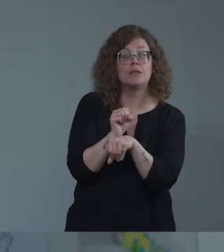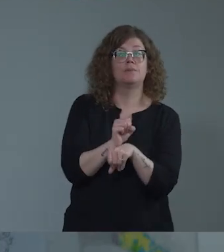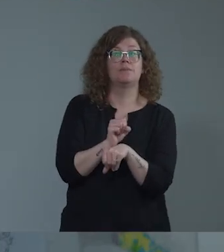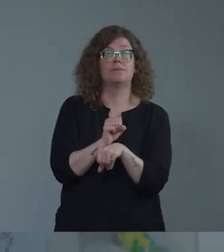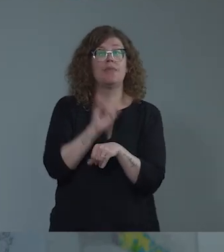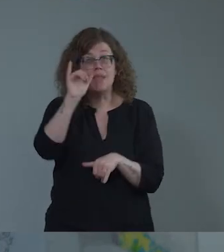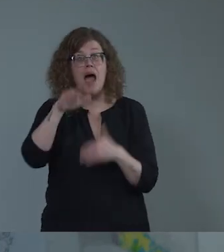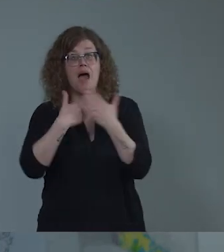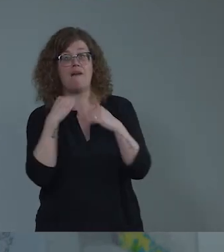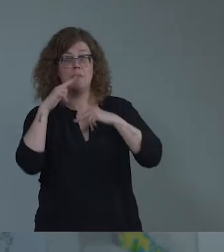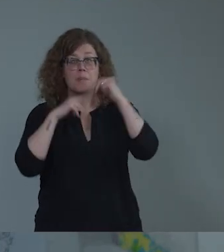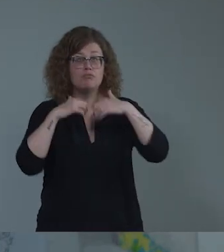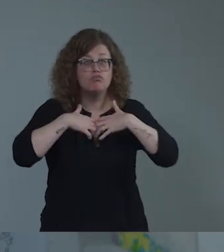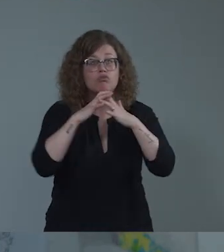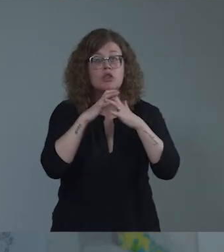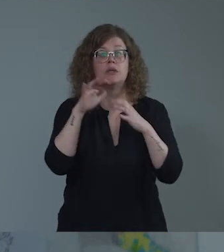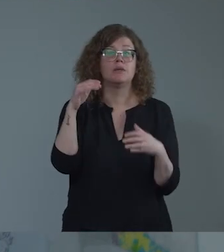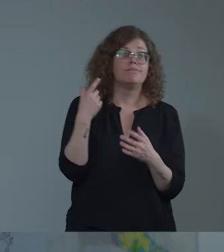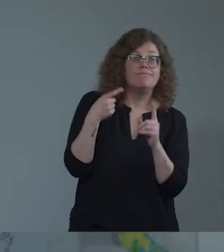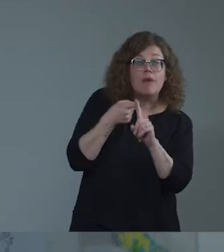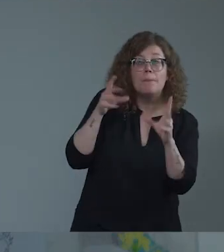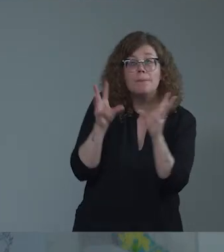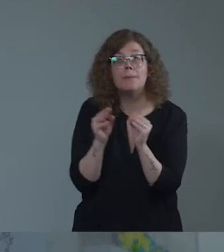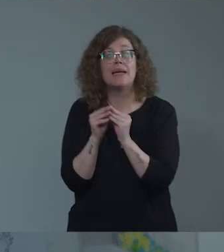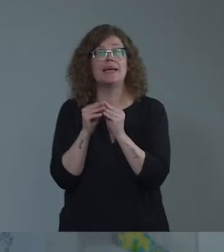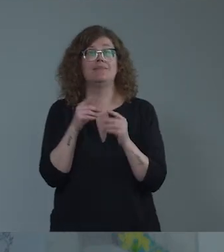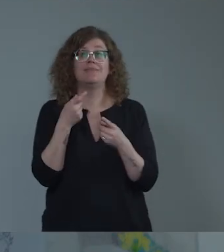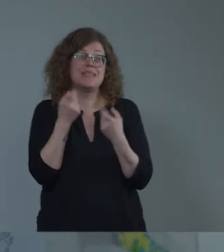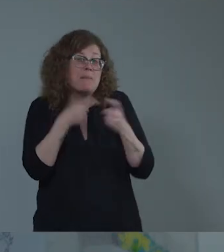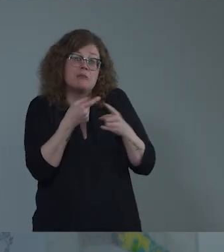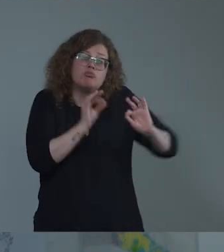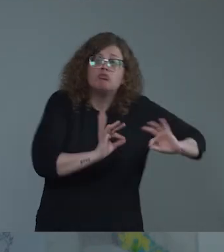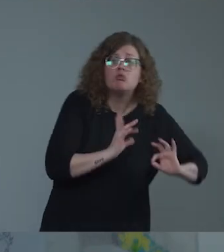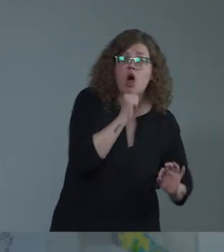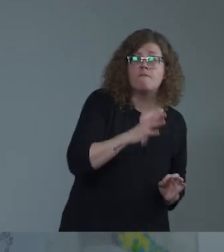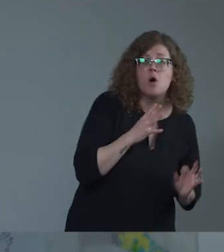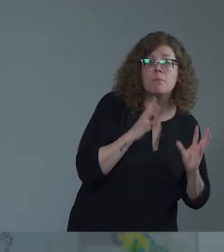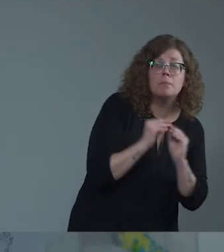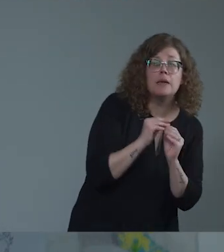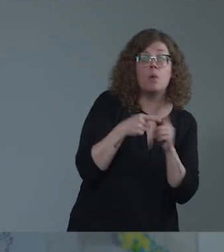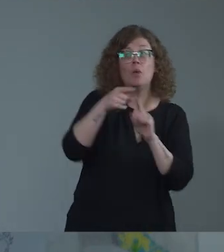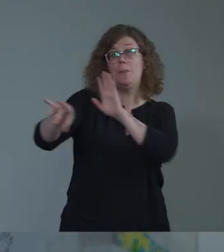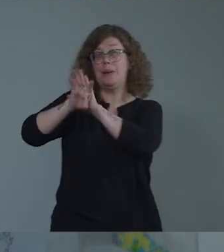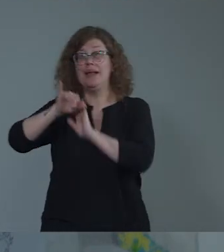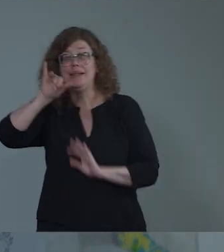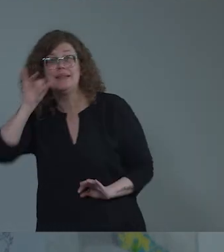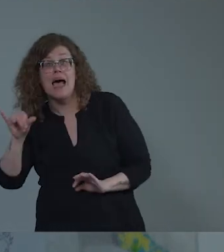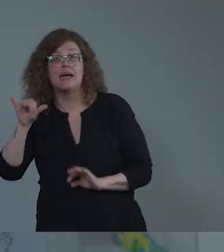I developed, I kind of, kind of looked at other artists’ calls out there to figure out how to develop the criteria and how to develop the weighting.